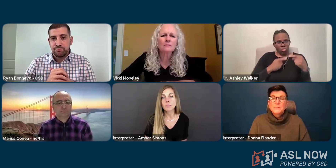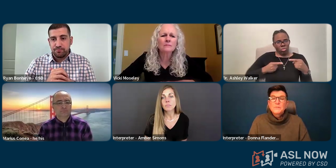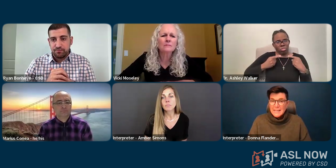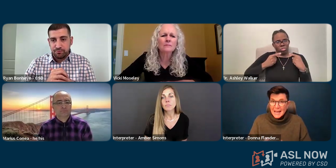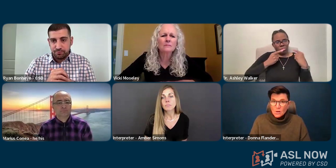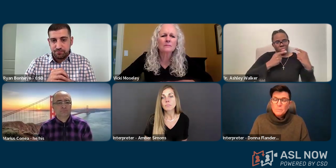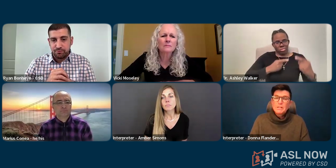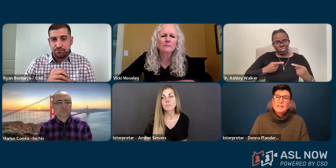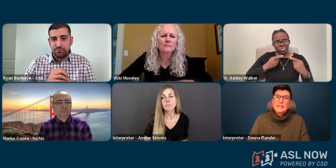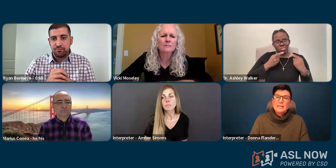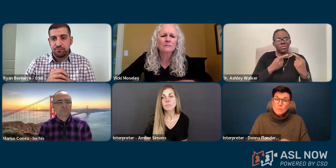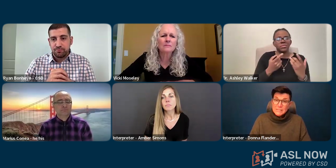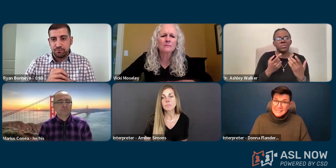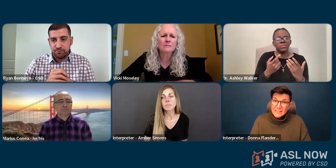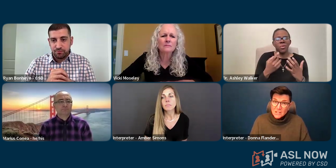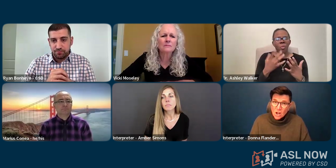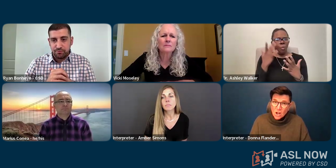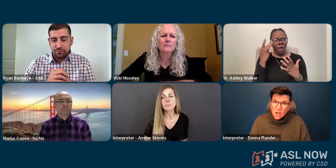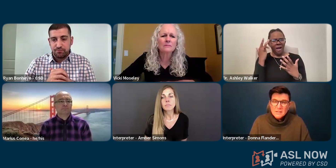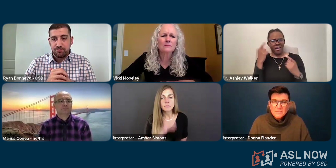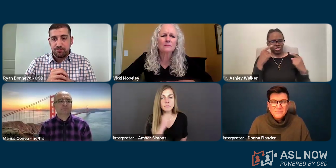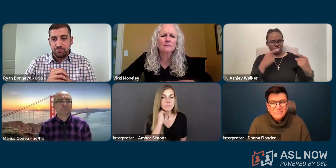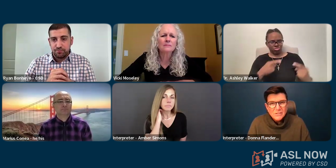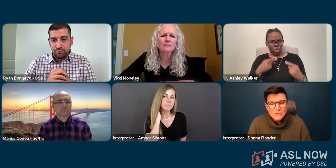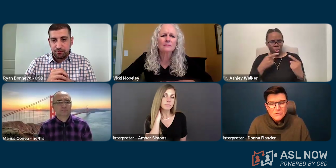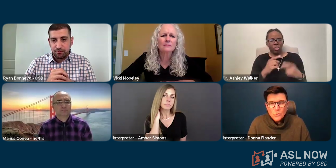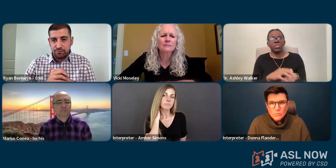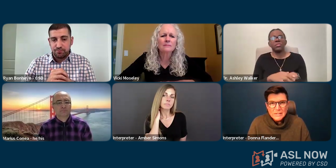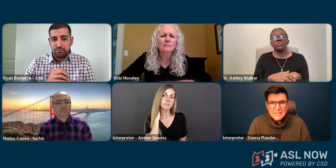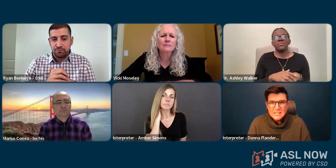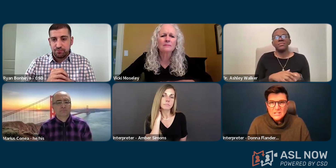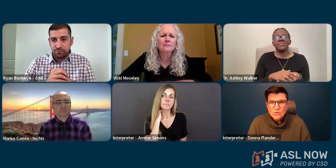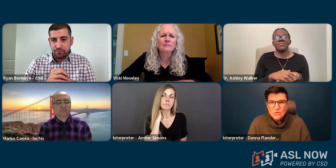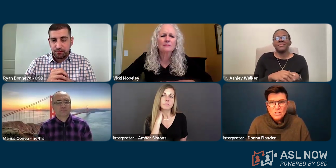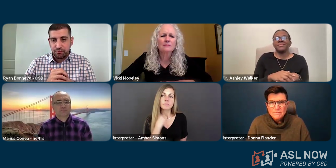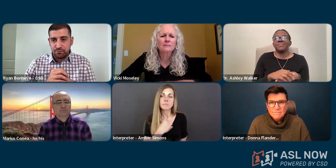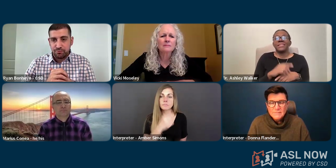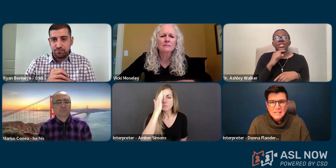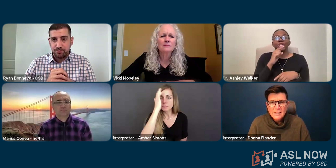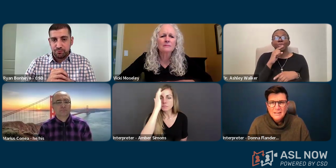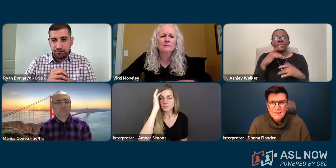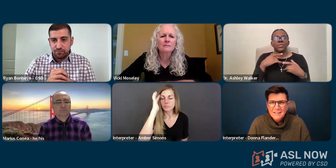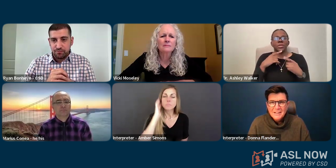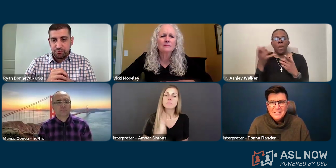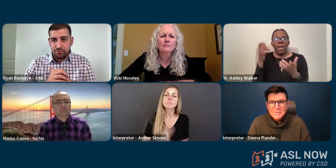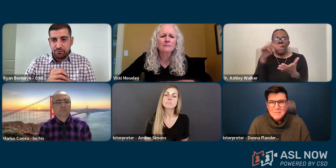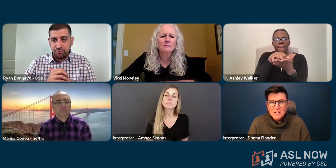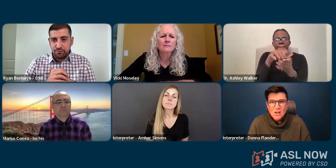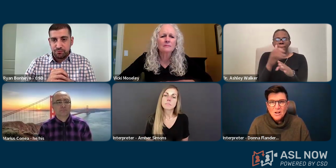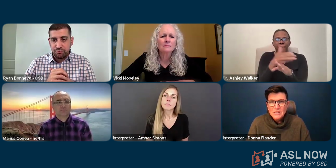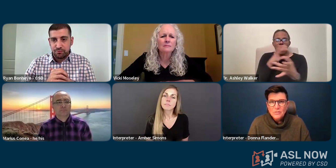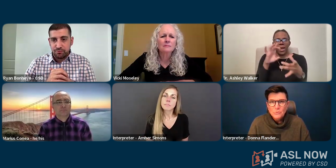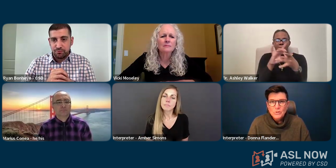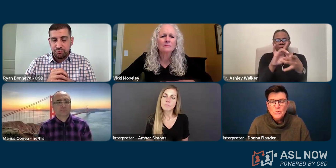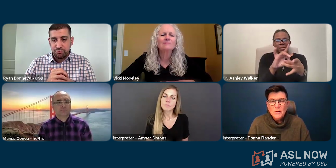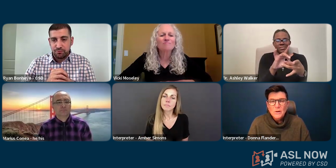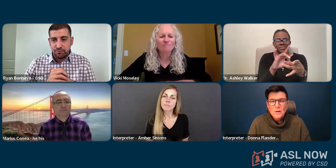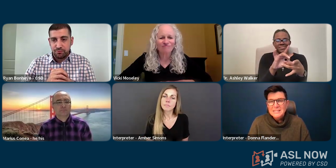Calling out, but getting receiving calls for whatever reason, it's a struggle. It's sometimes the calls don't get through.